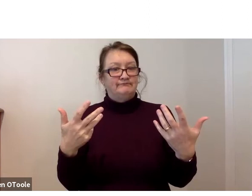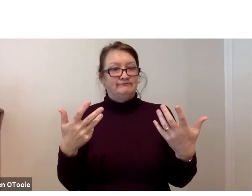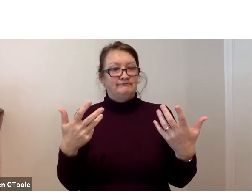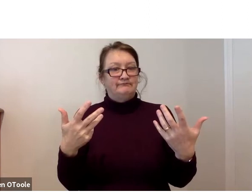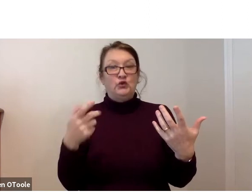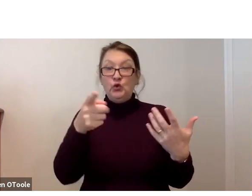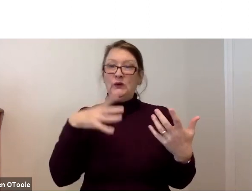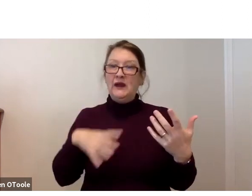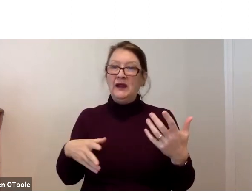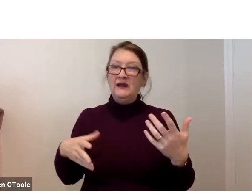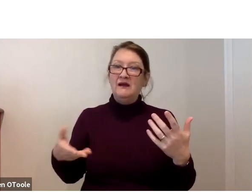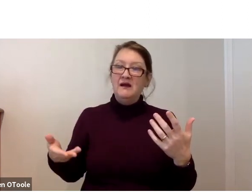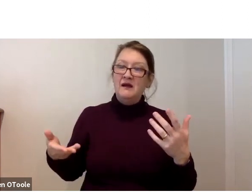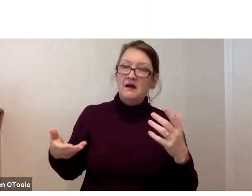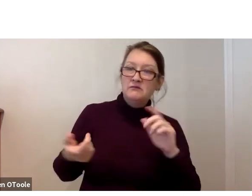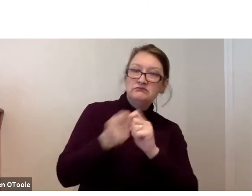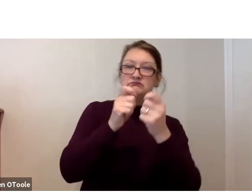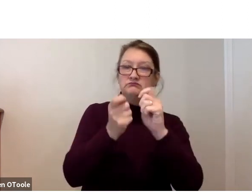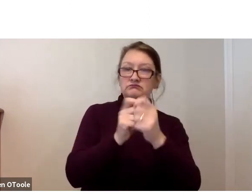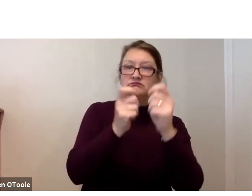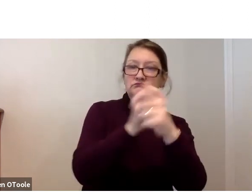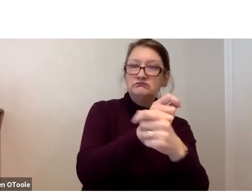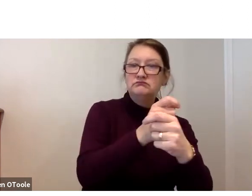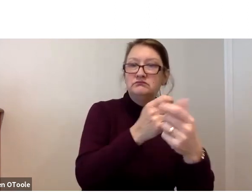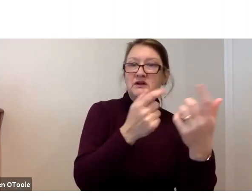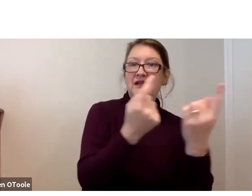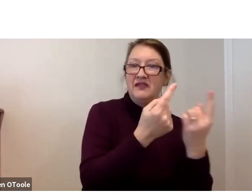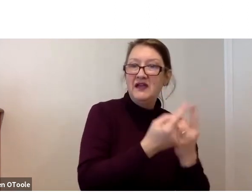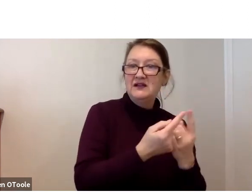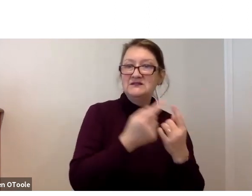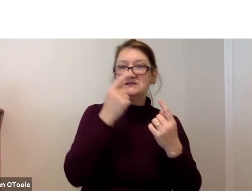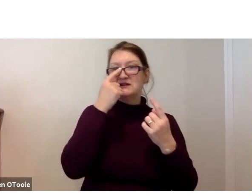I'm fairly certain the slides will be sent out and the recording will be online, Celia.